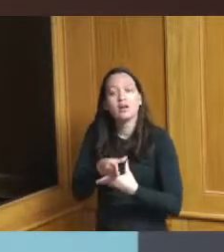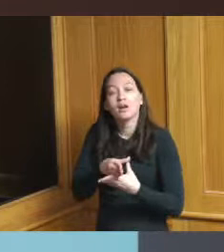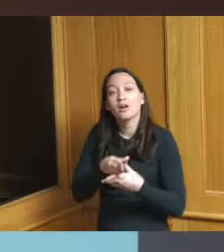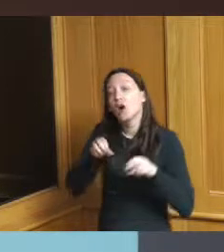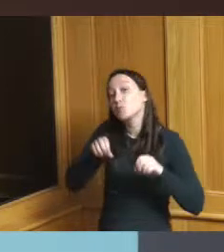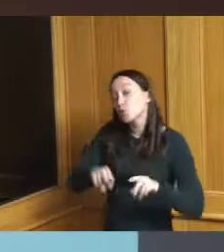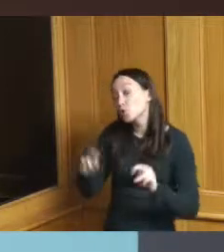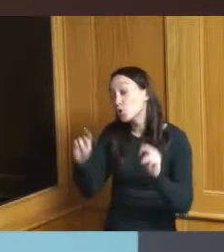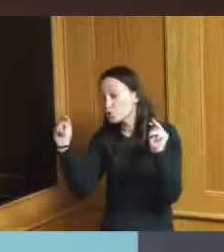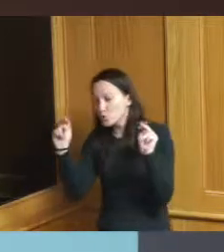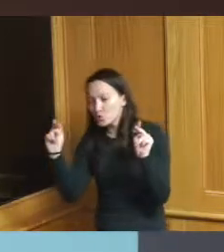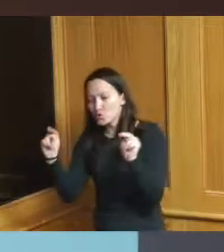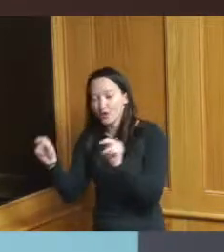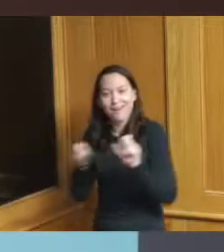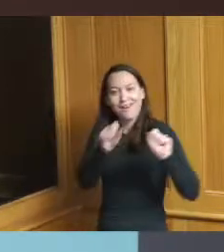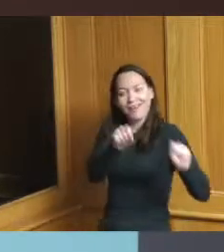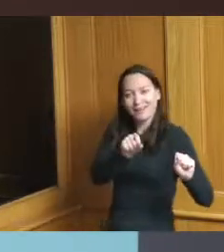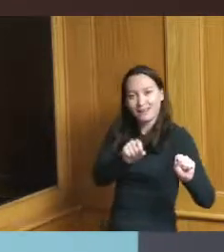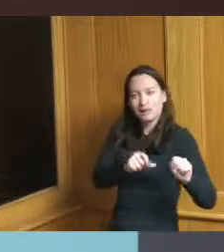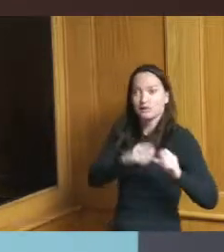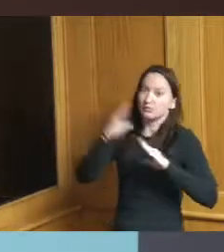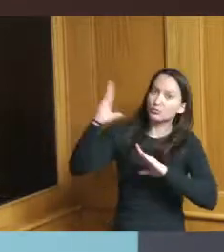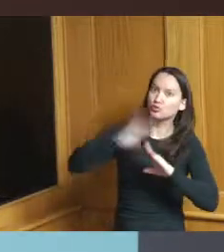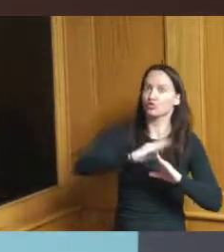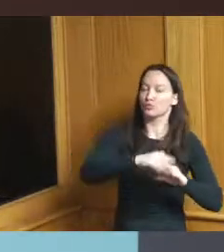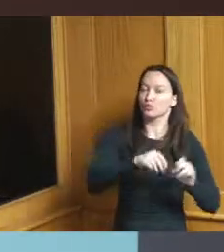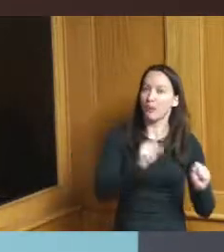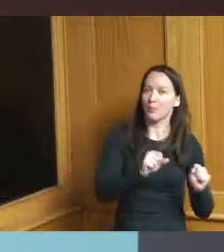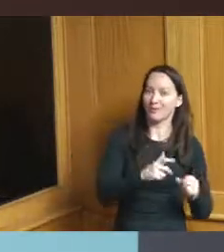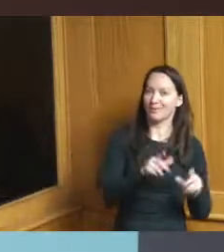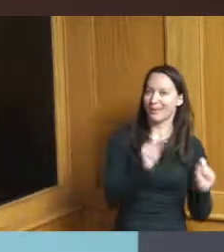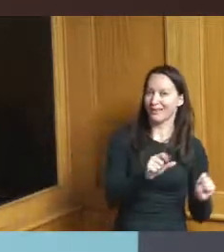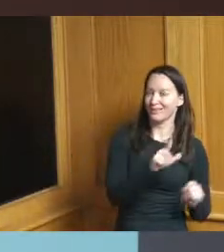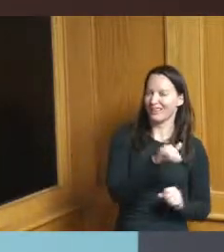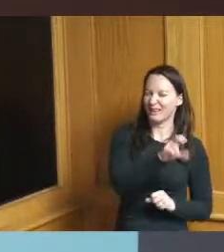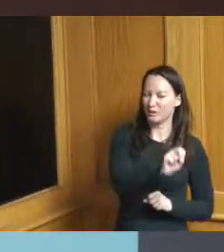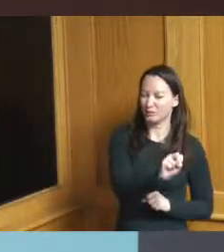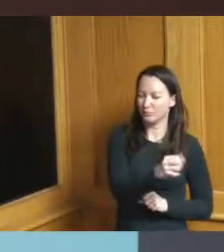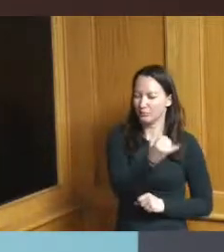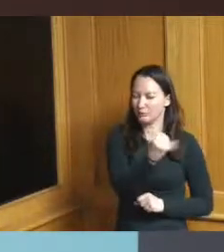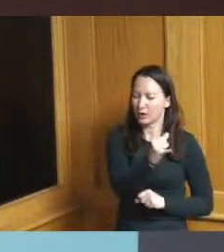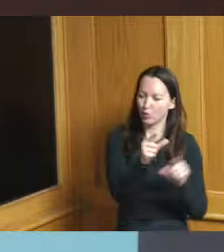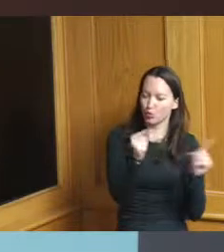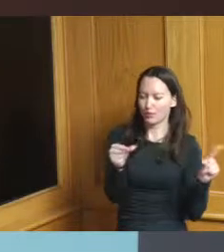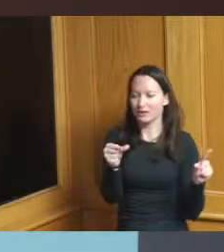likely and extremely likely and we'll go a little bit as to why they you know got this decided to